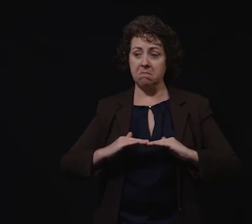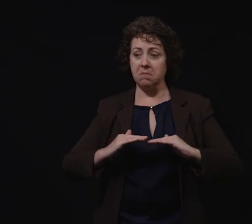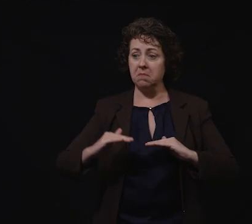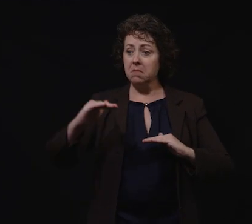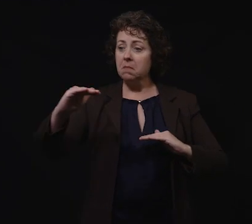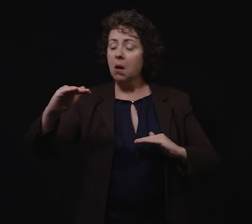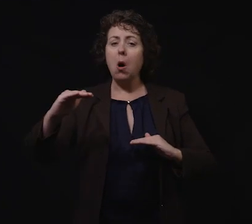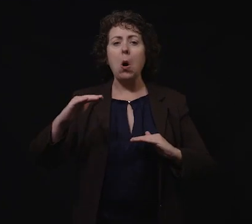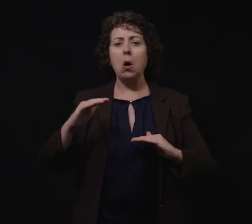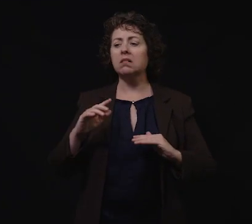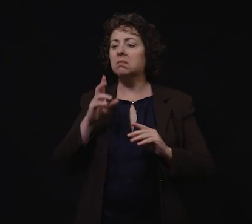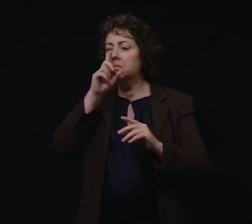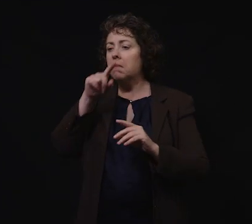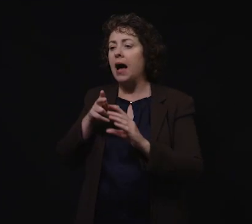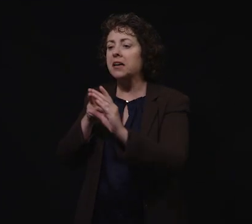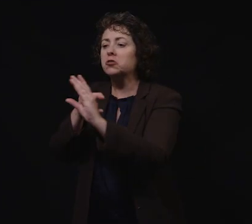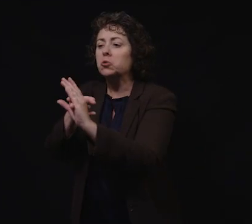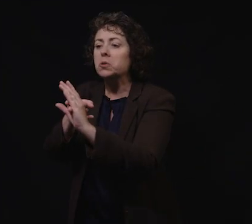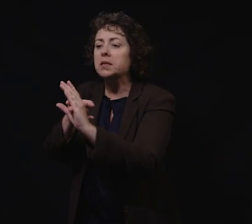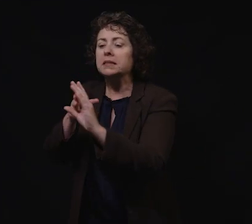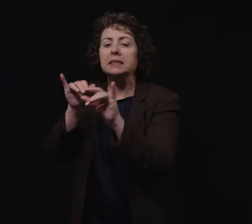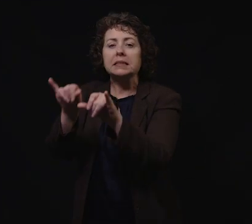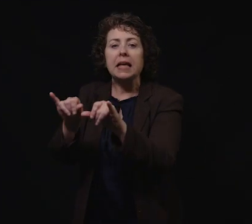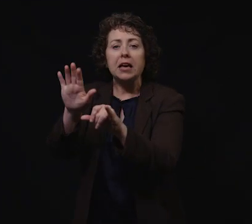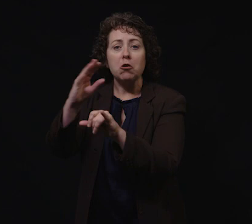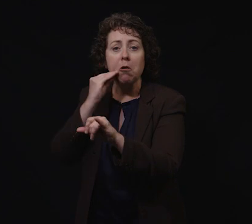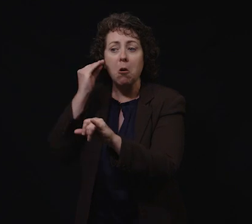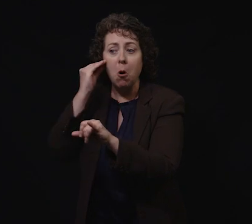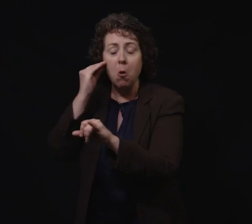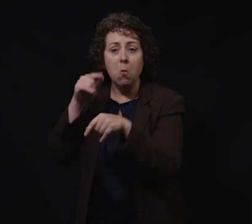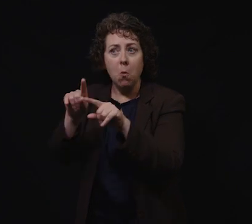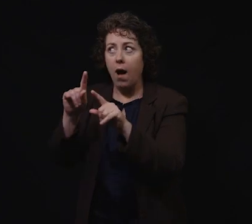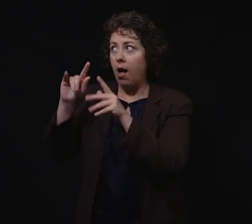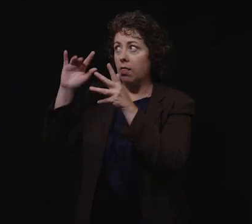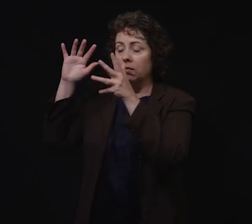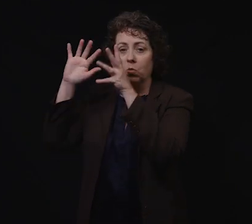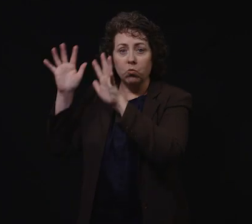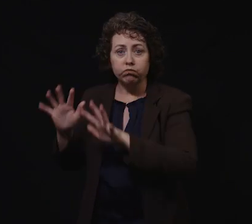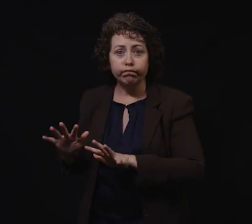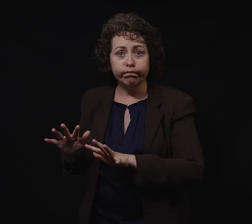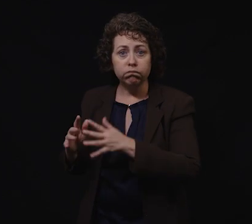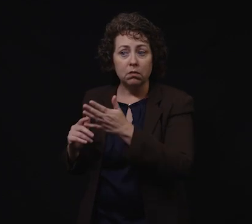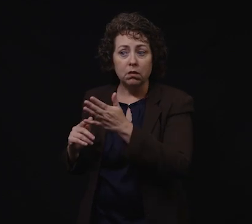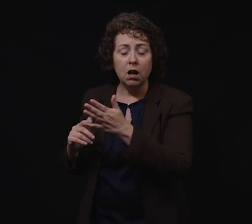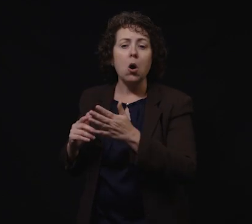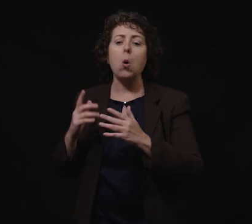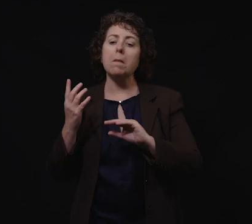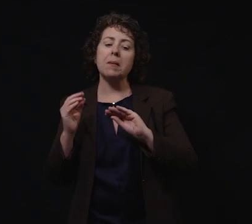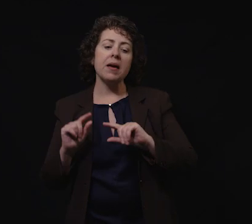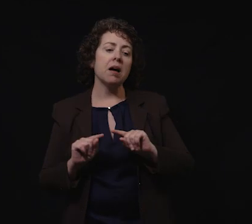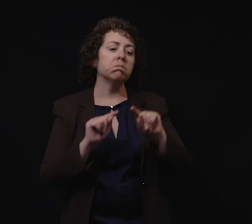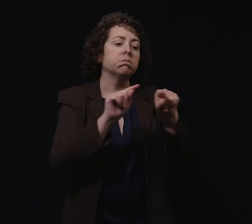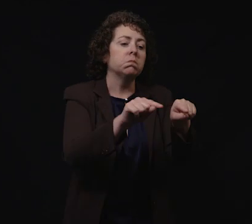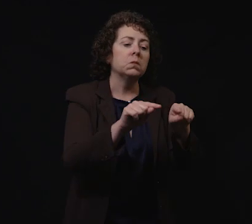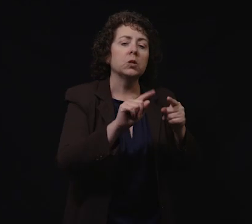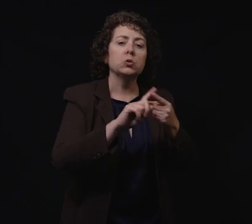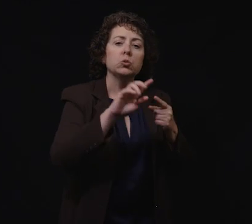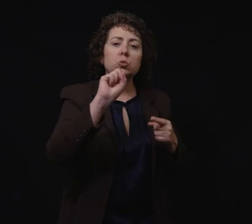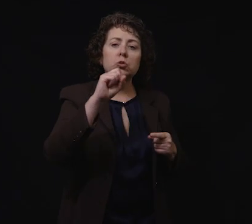Move make plans to move to one of the city shelter so that I can wait out this weekend and see how the storm